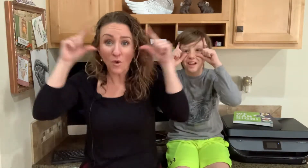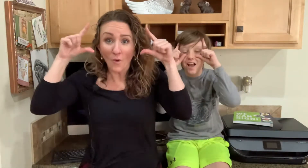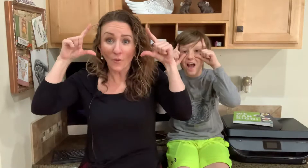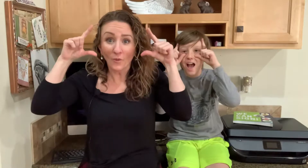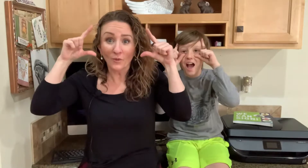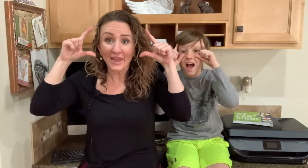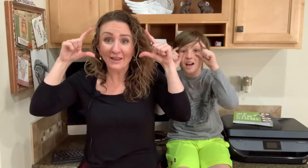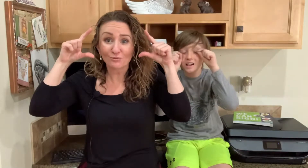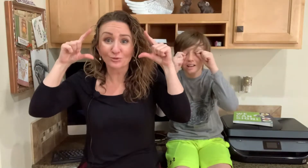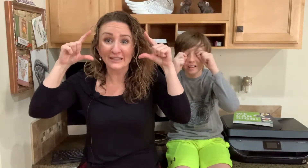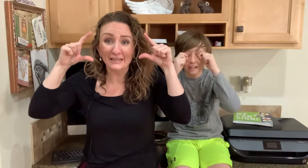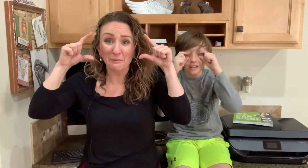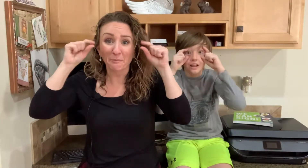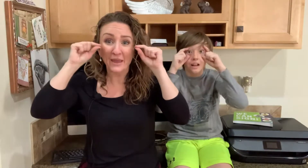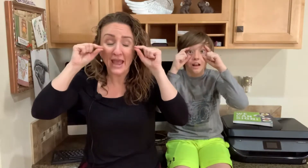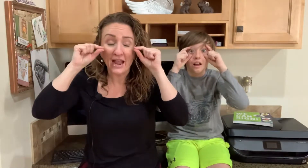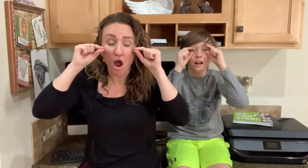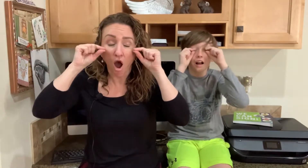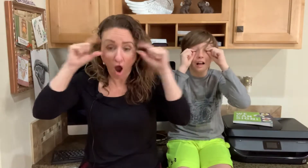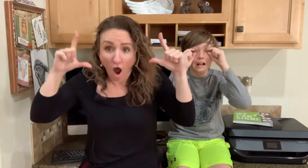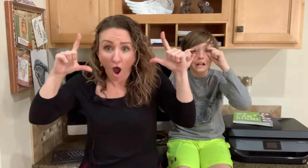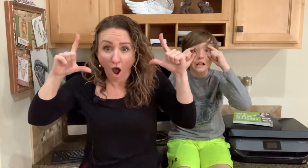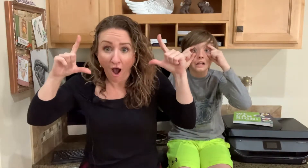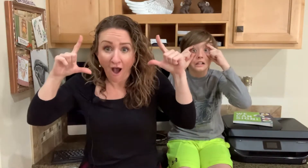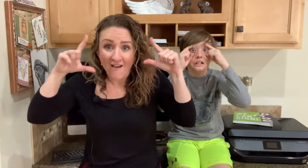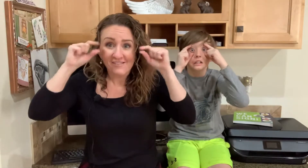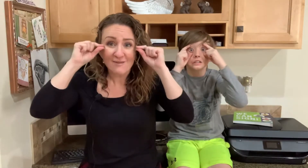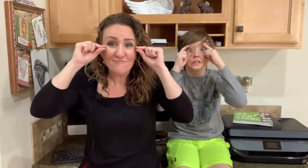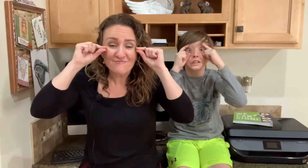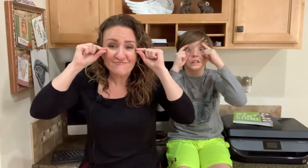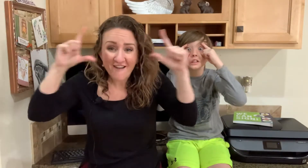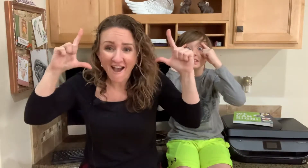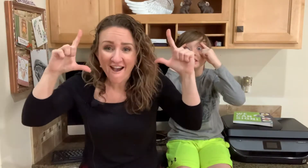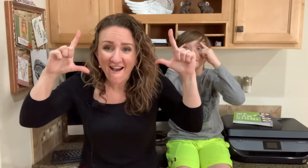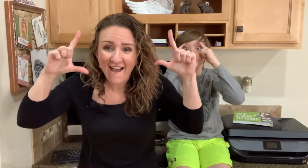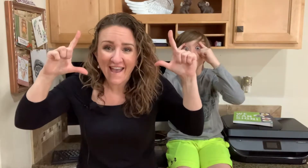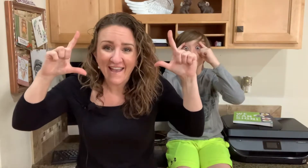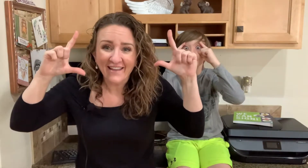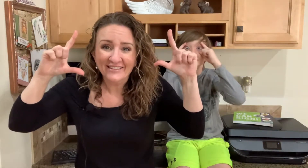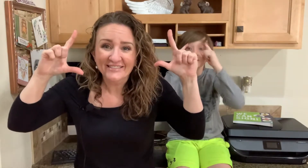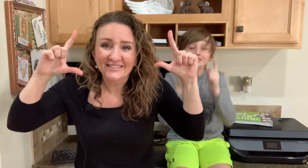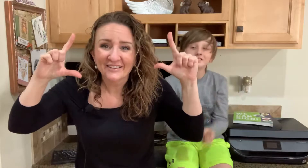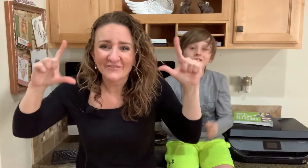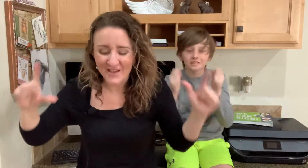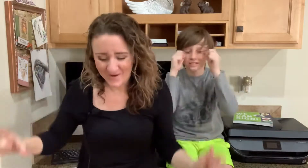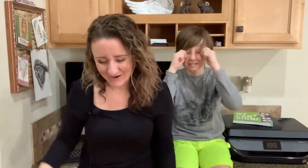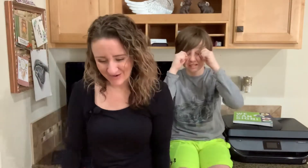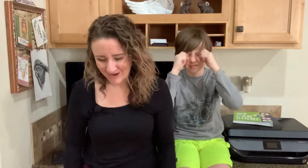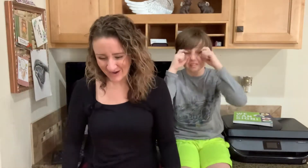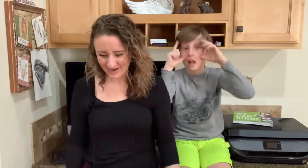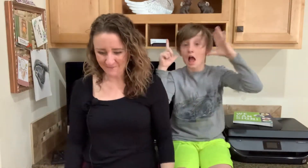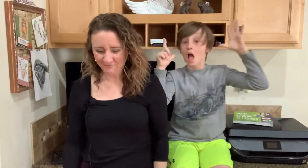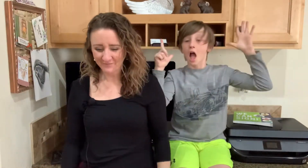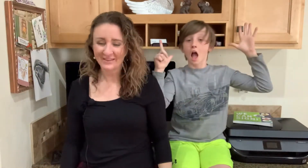Whoo, they get really big! Surprised! Very good.